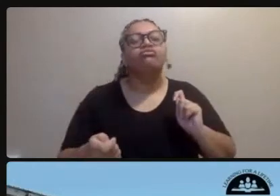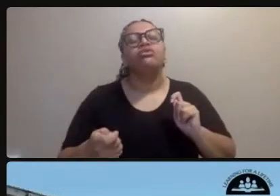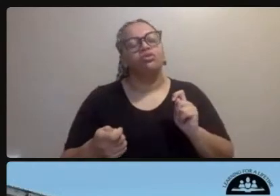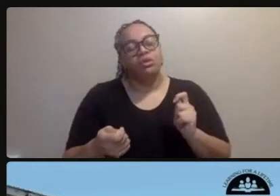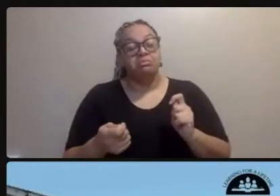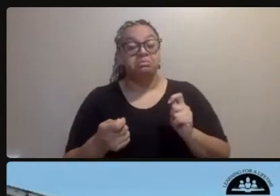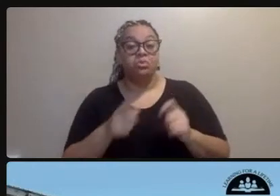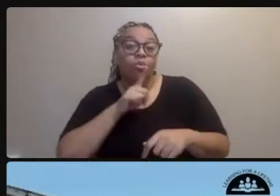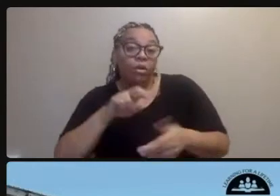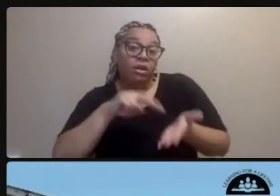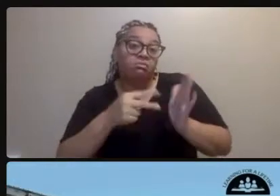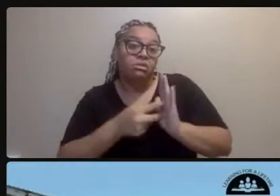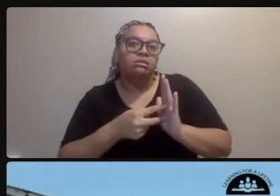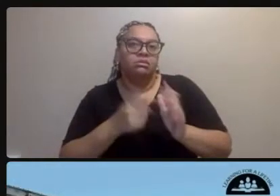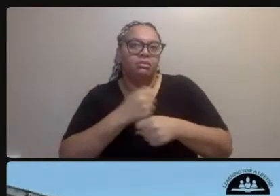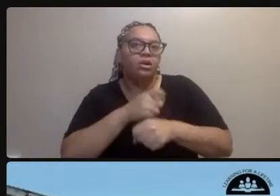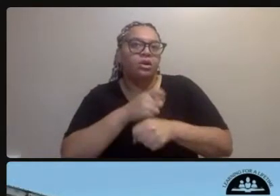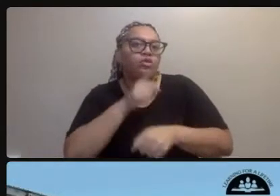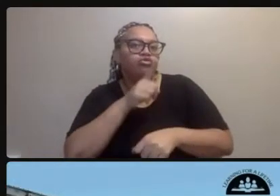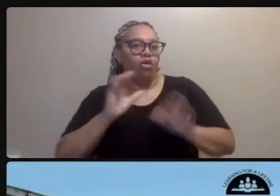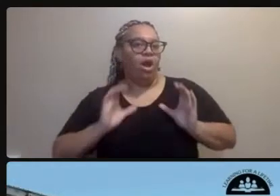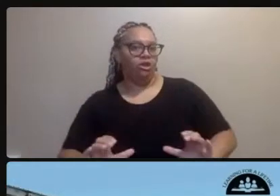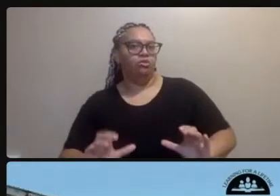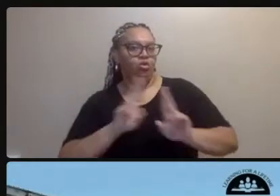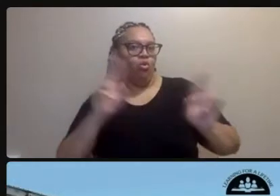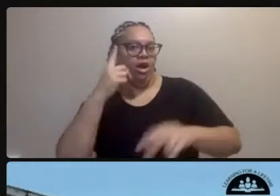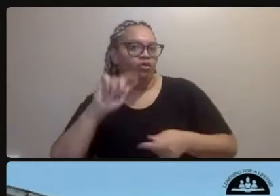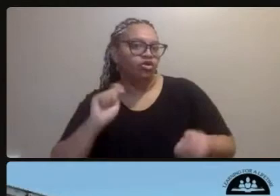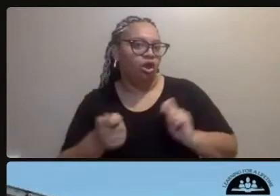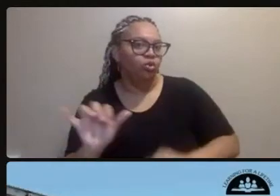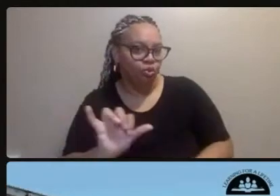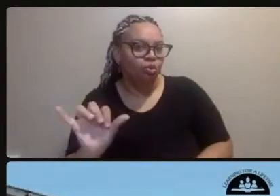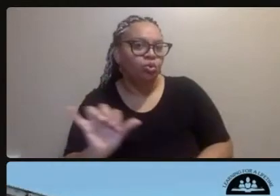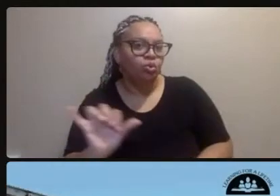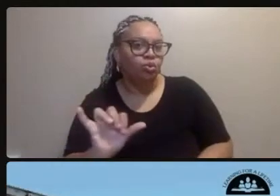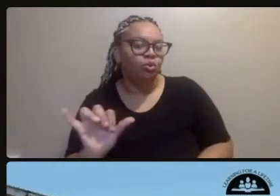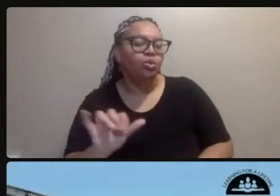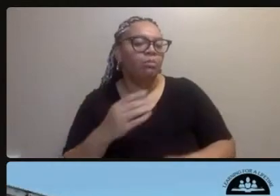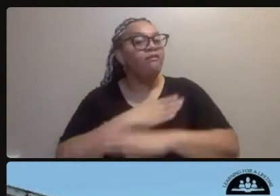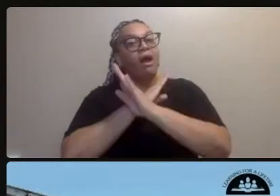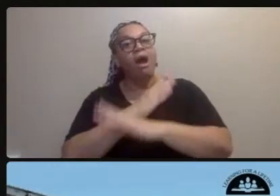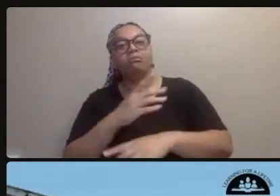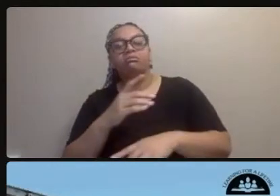FOR MAKING SURE THE DESKS PREPARED FOR CHANGES WHICH IN